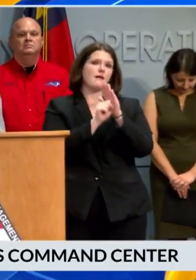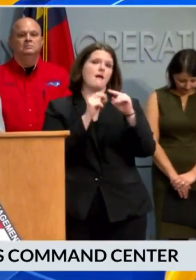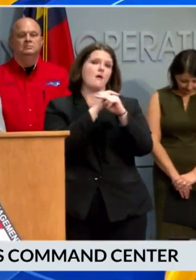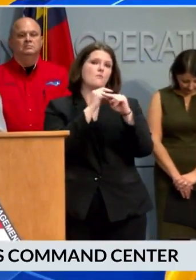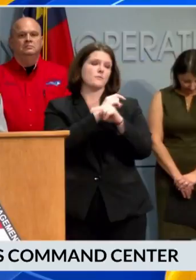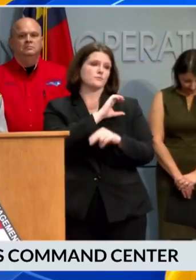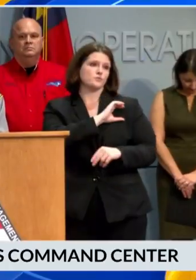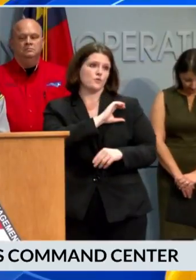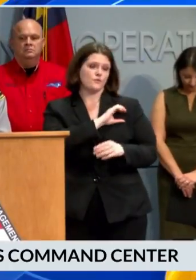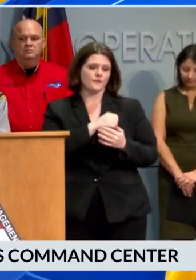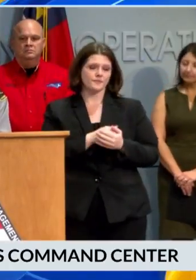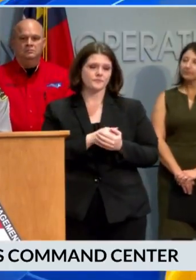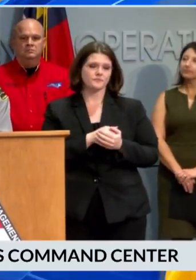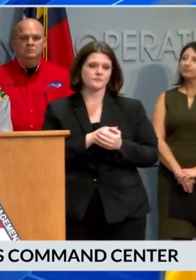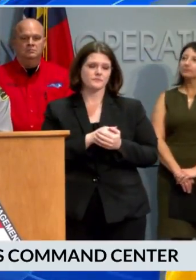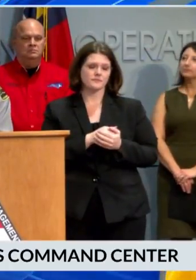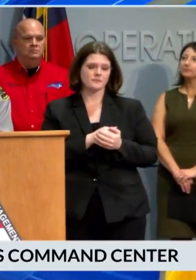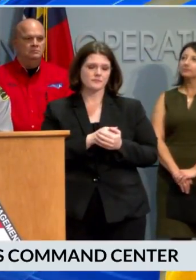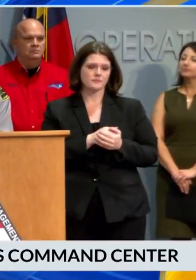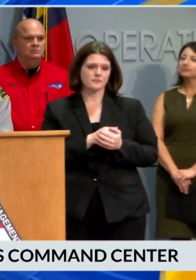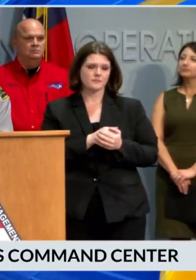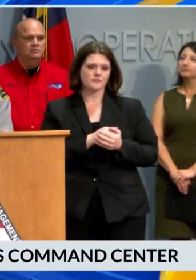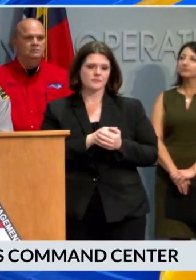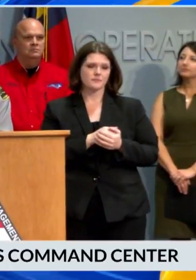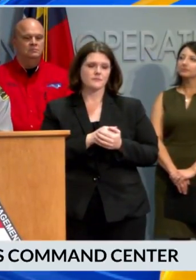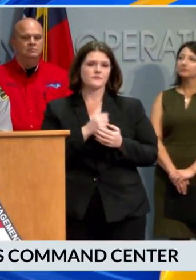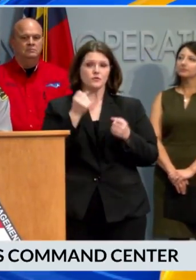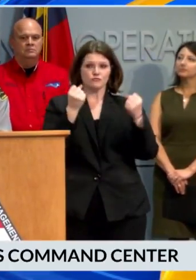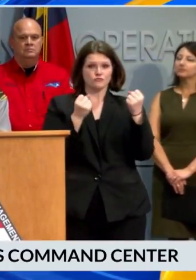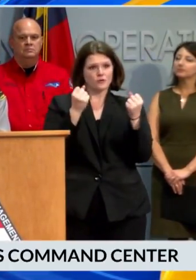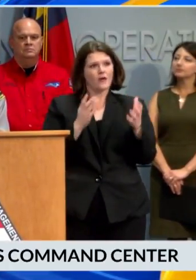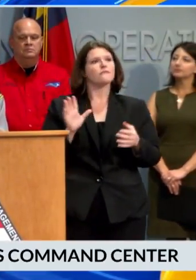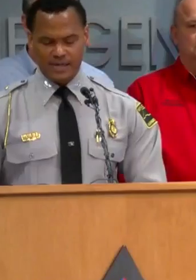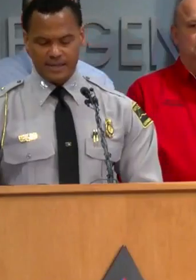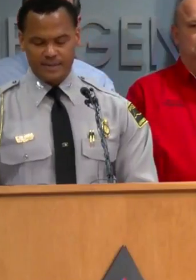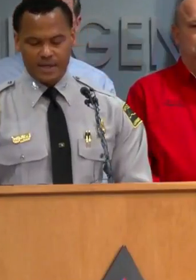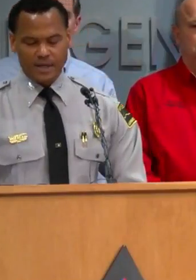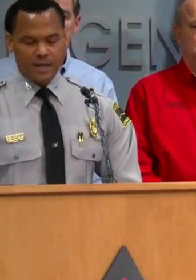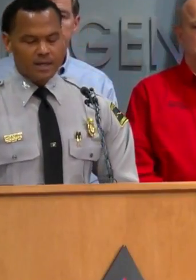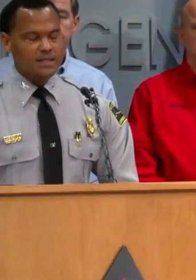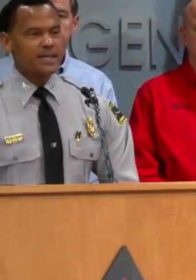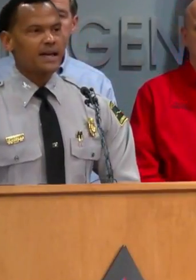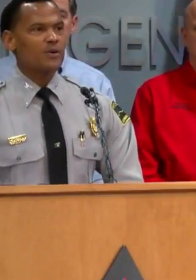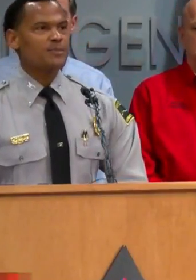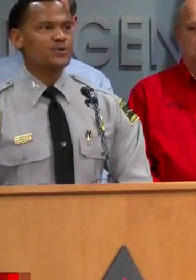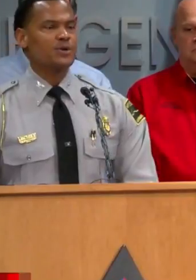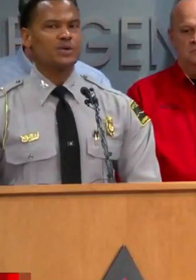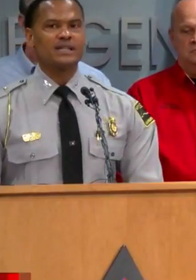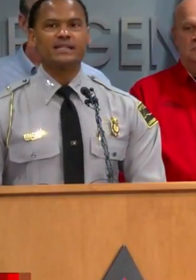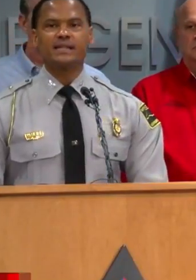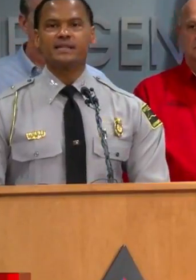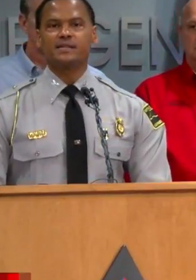COLONEL JIM McNEILL. THANK YOU GOVERNOR. I'M FROM THE HIGHWAY PATROL.